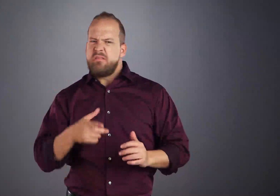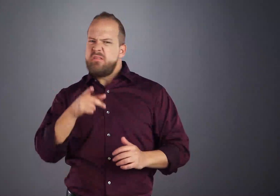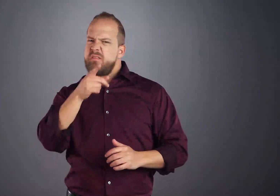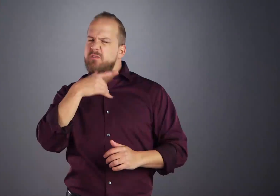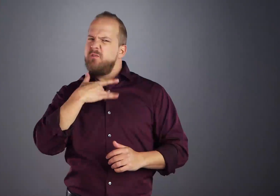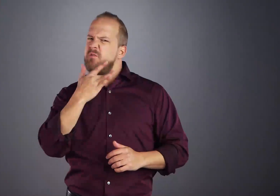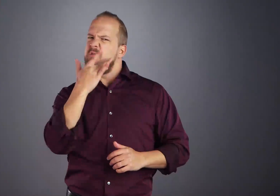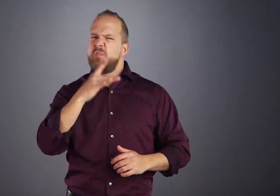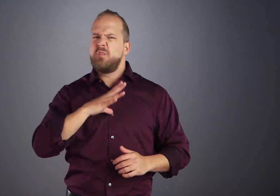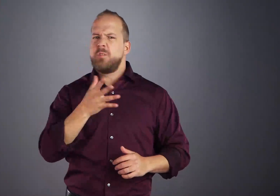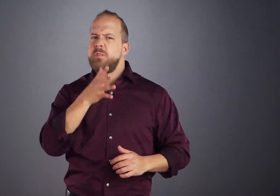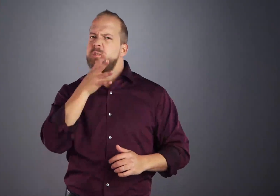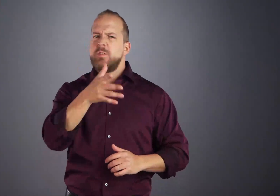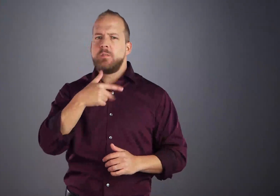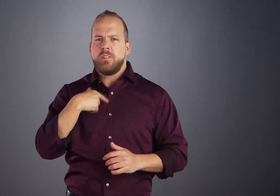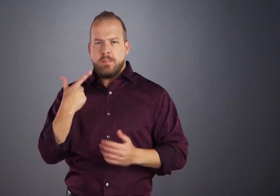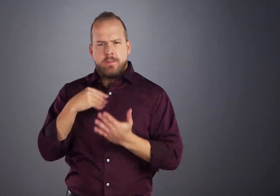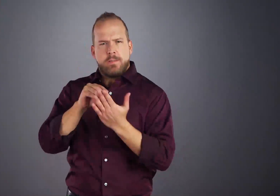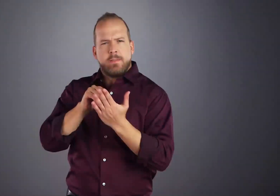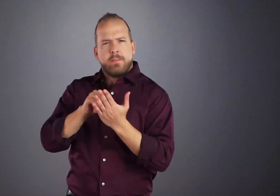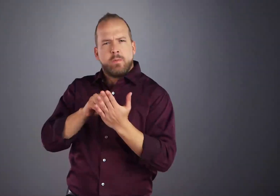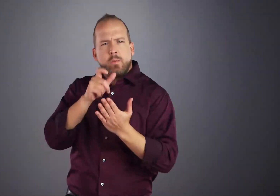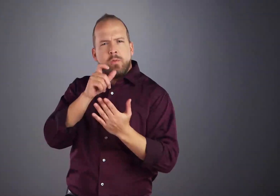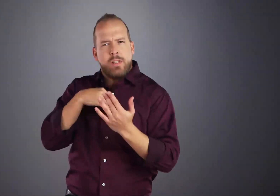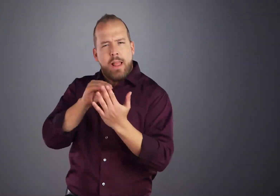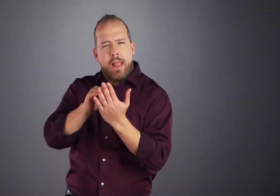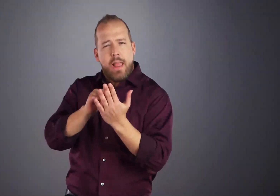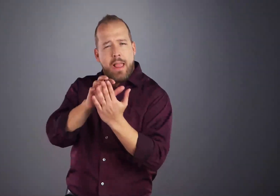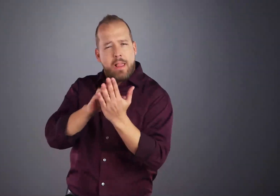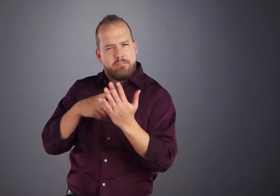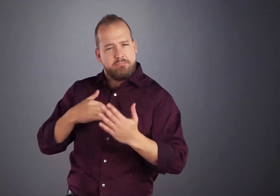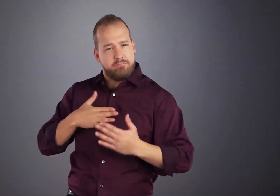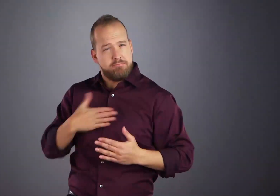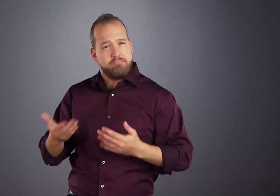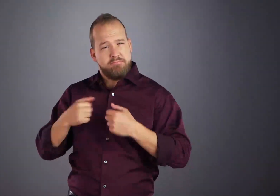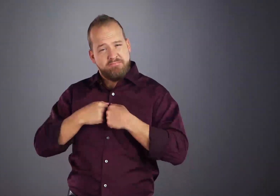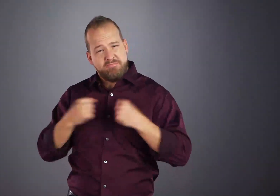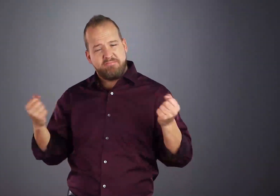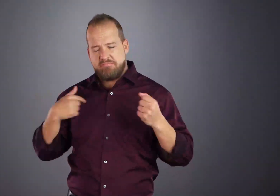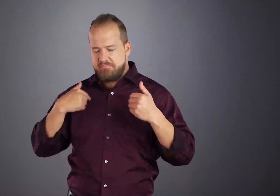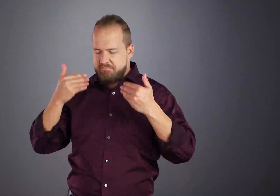to approach these individuals, admitting my wrong.